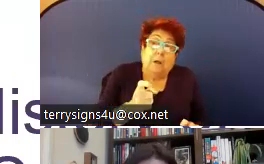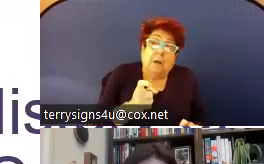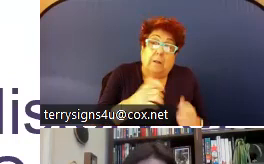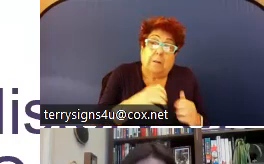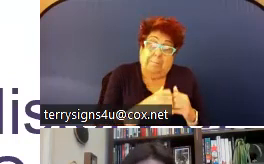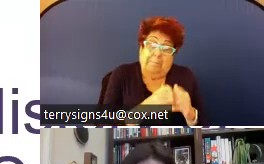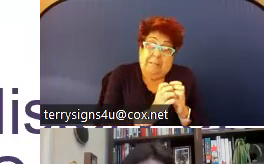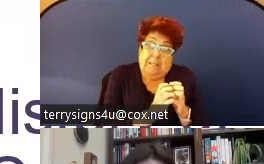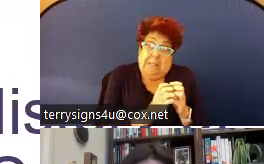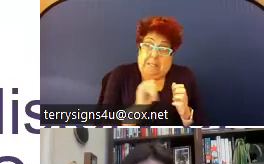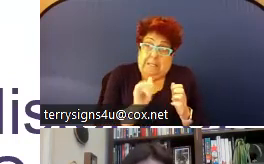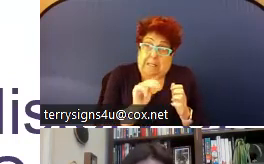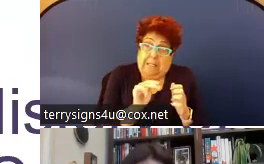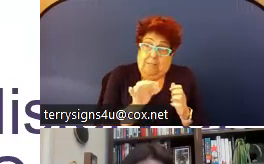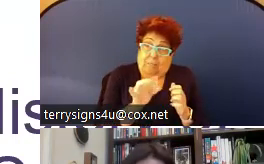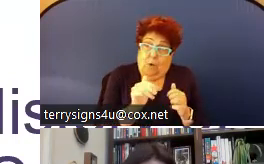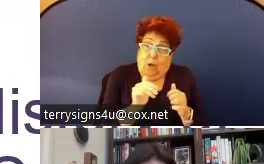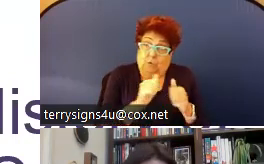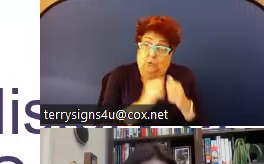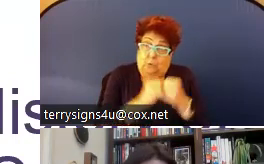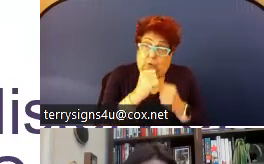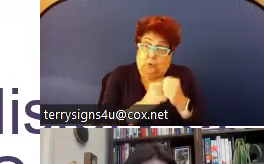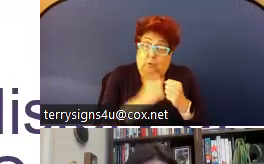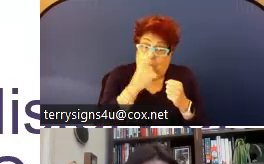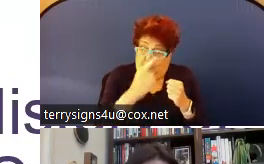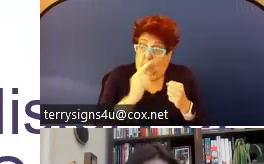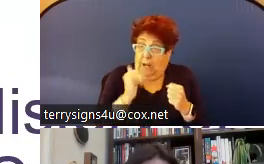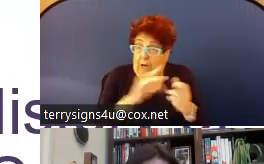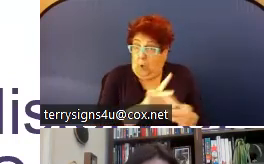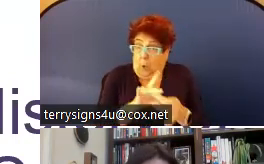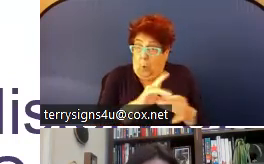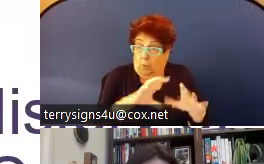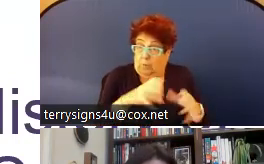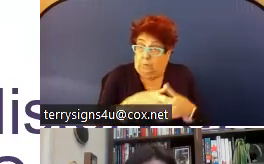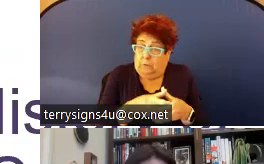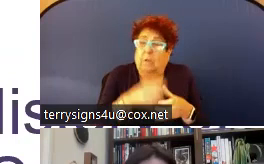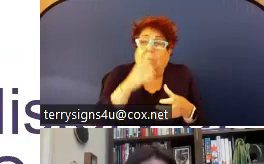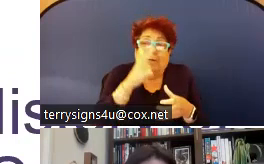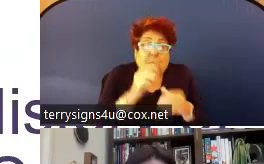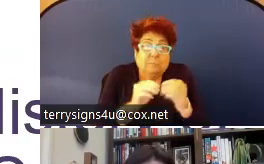for our coalition to increase access to weatherization and climate action repairs.